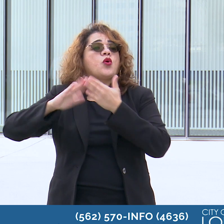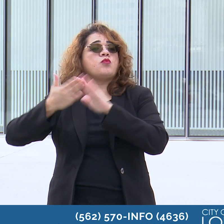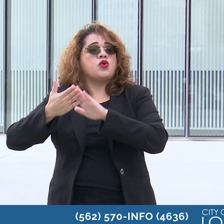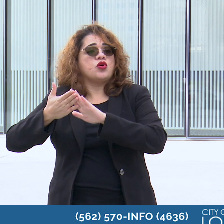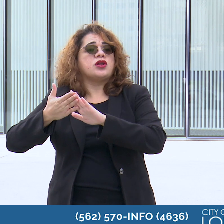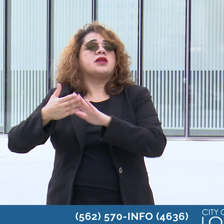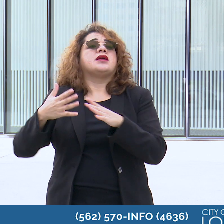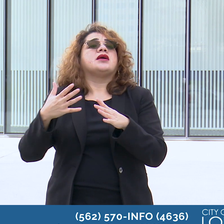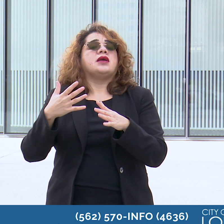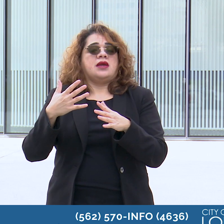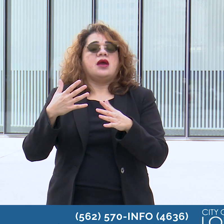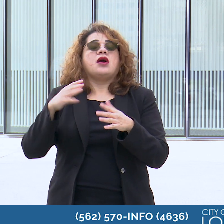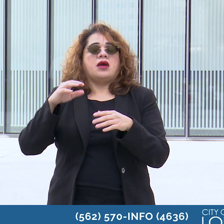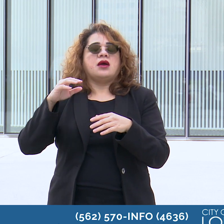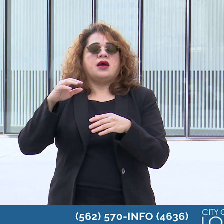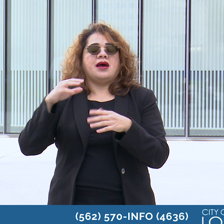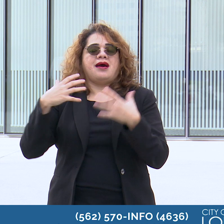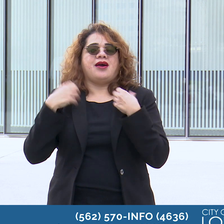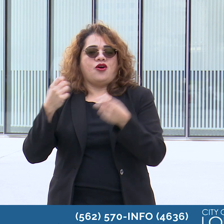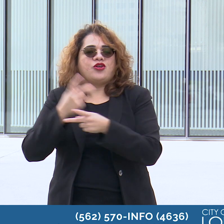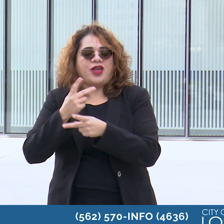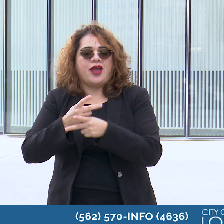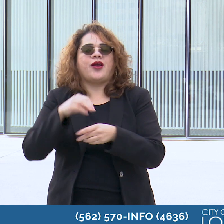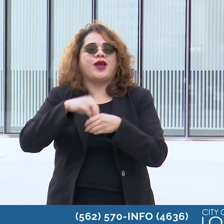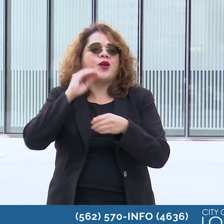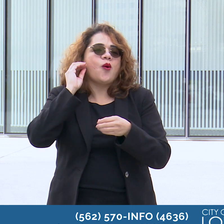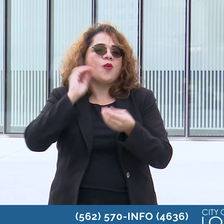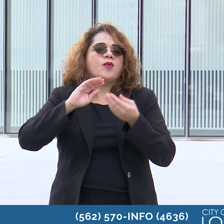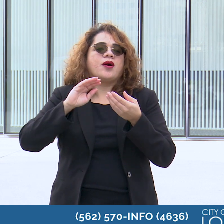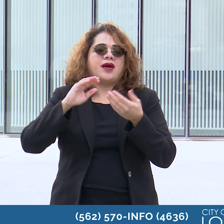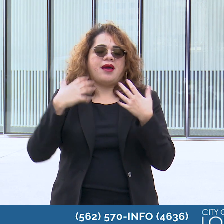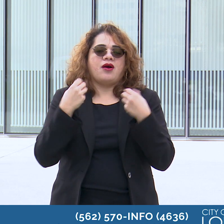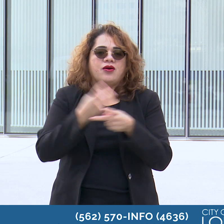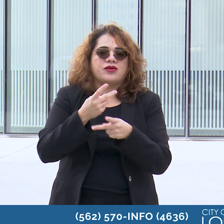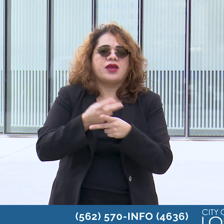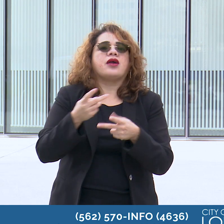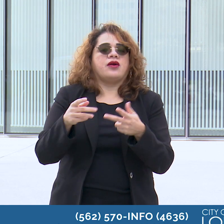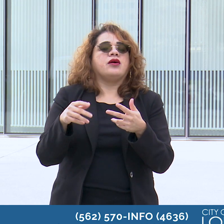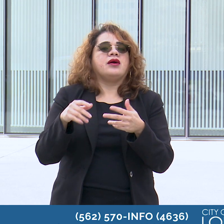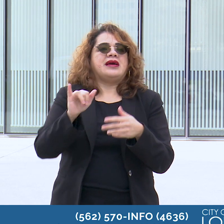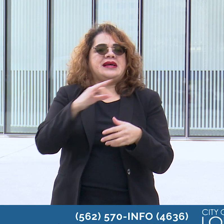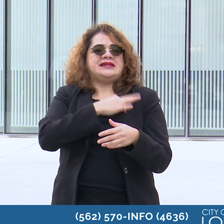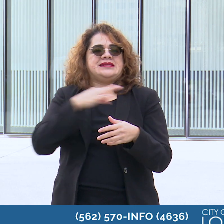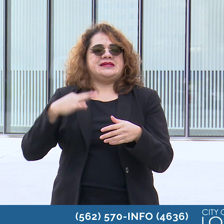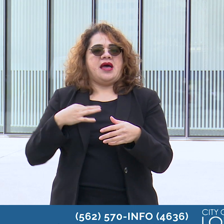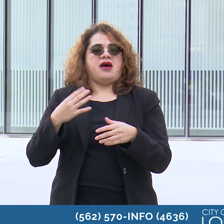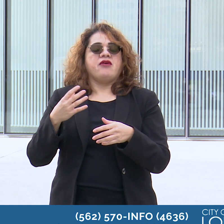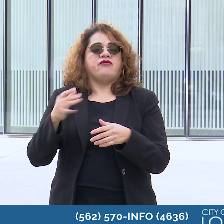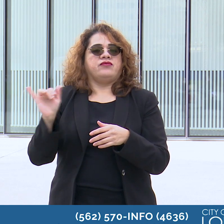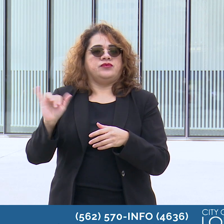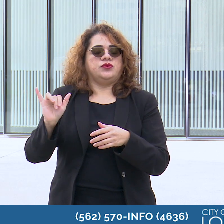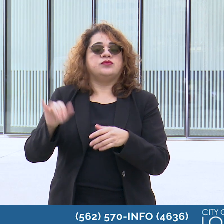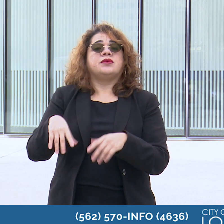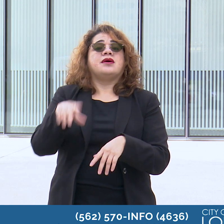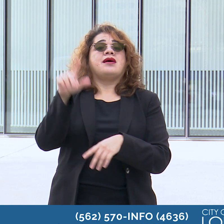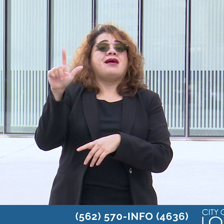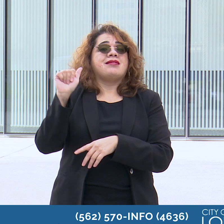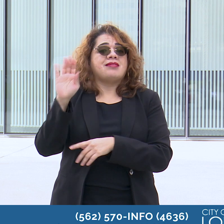care clinics. And tier 3 which is most other health care settings, including laboratories, dentists